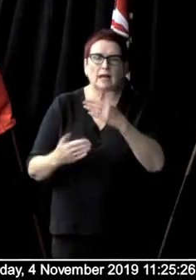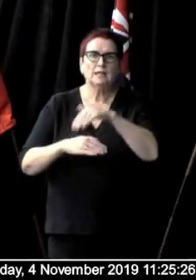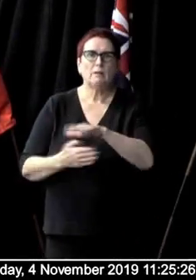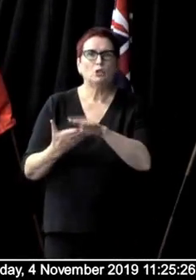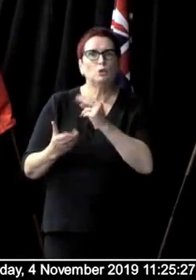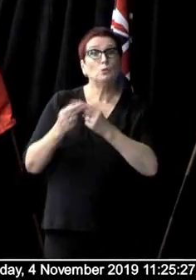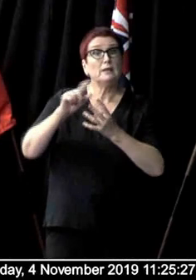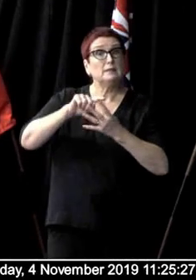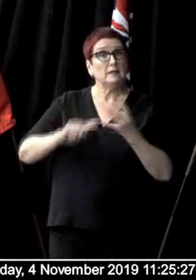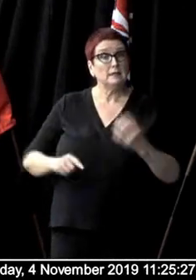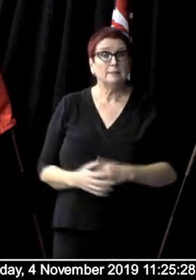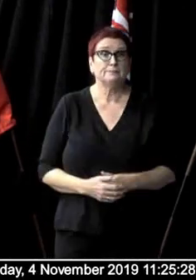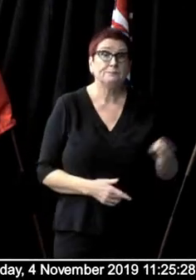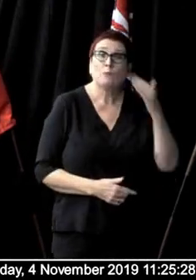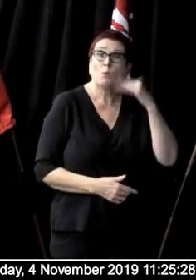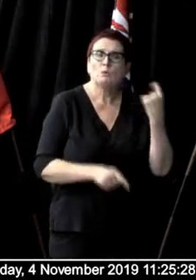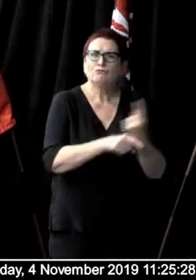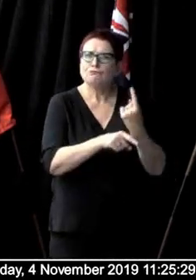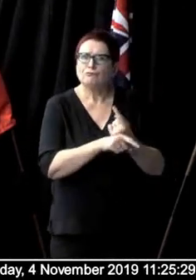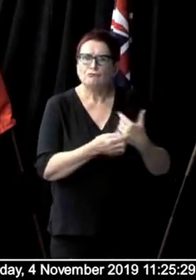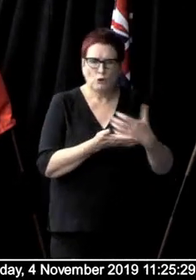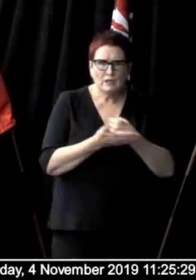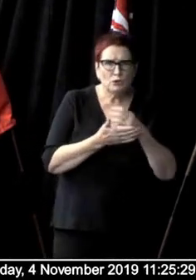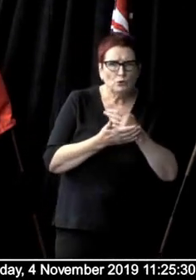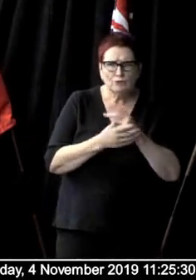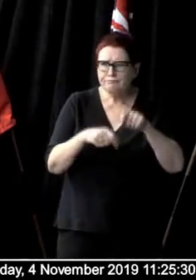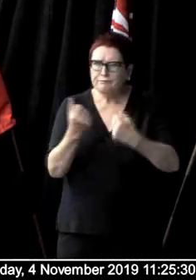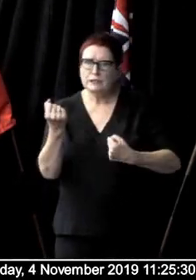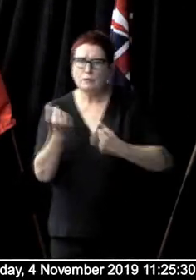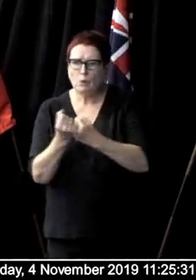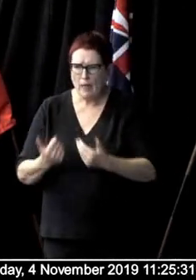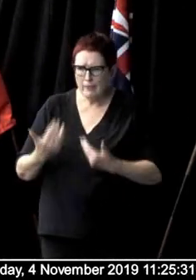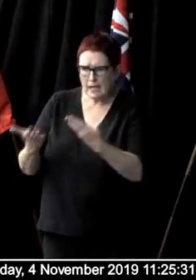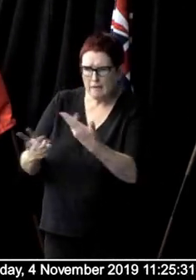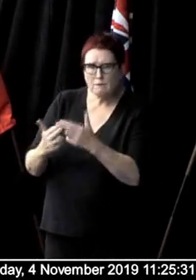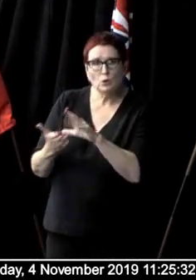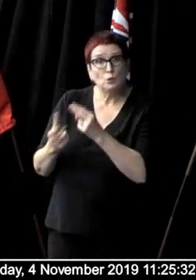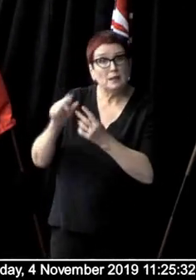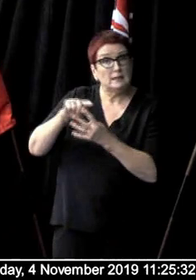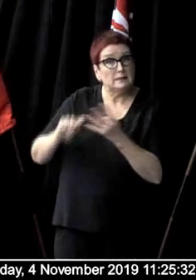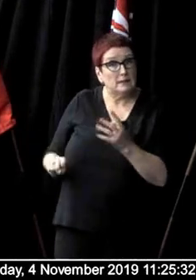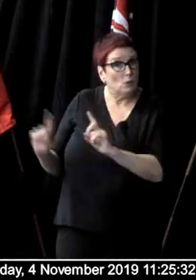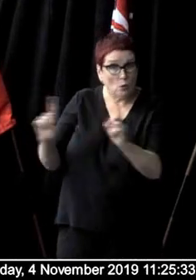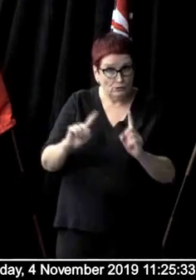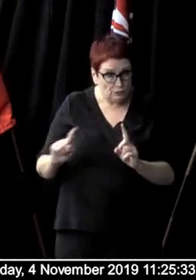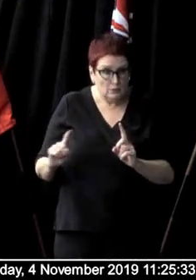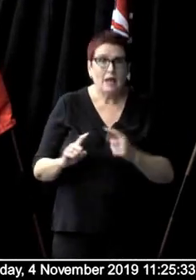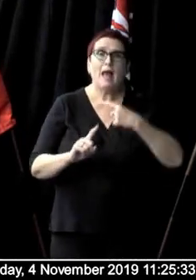She will speak about the resources and supports that are made available for students with disability and the current role of special schools and